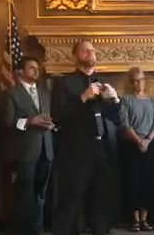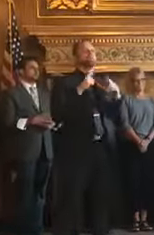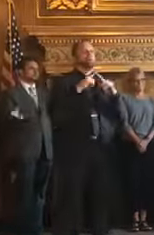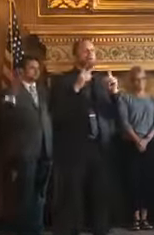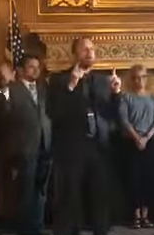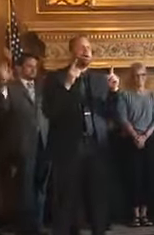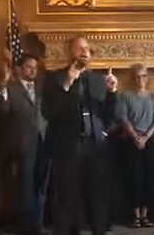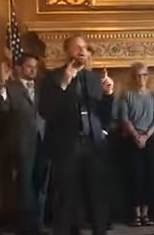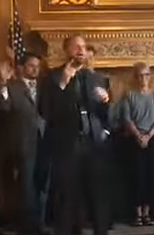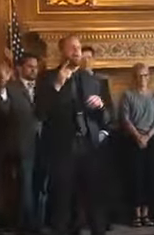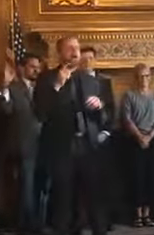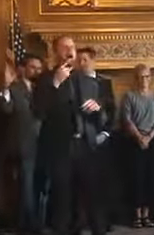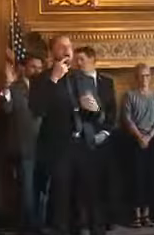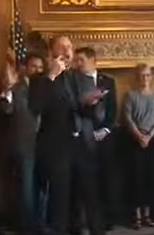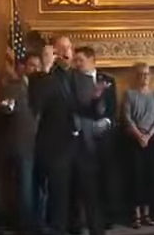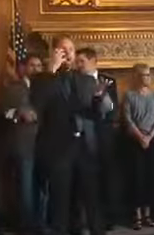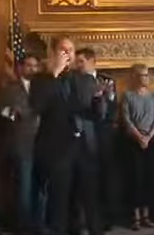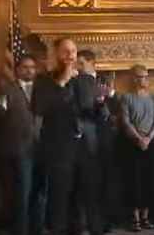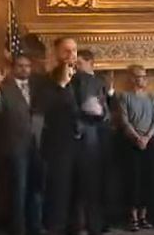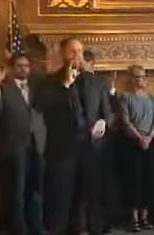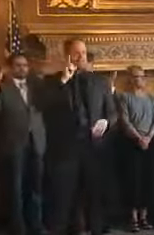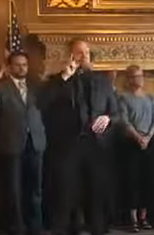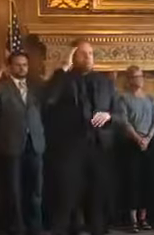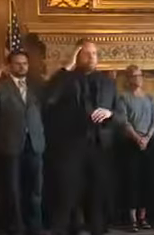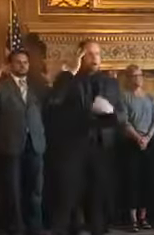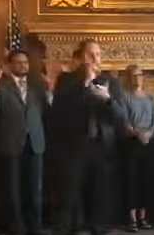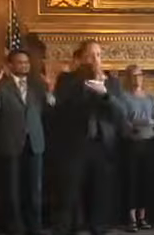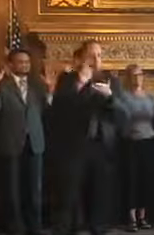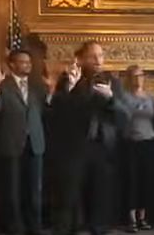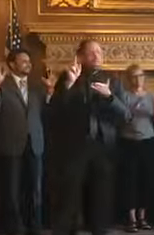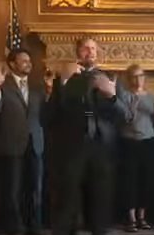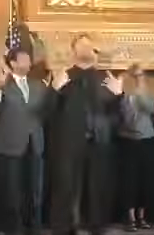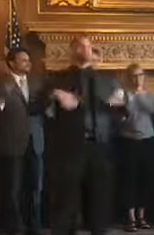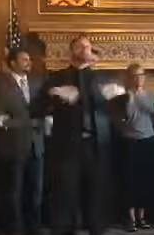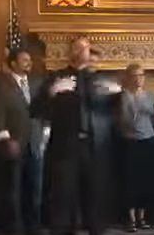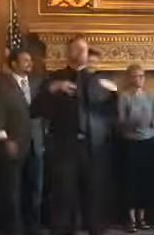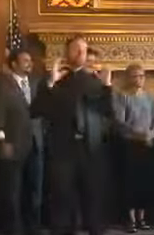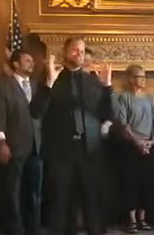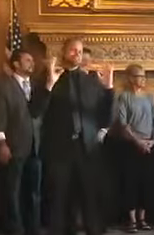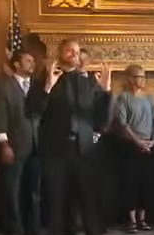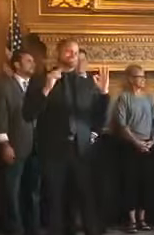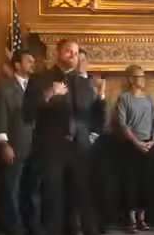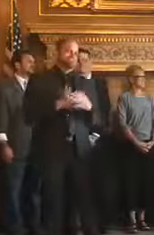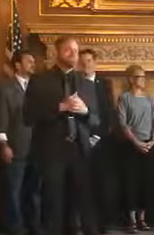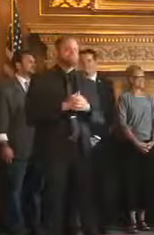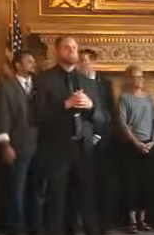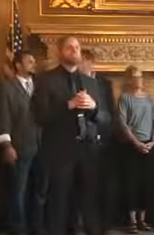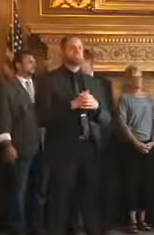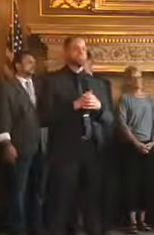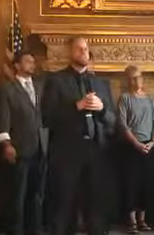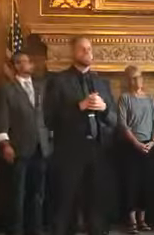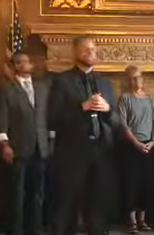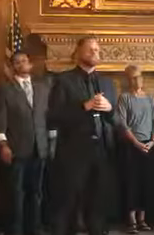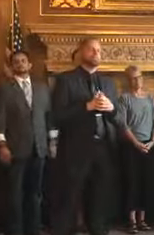Thank you very much and if there are any questions, we are happy to take those from any media